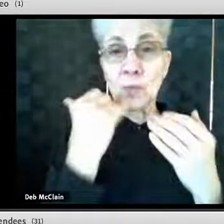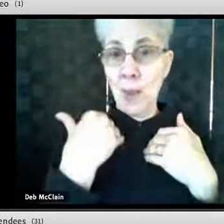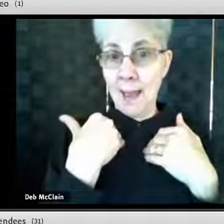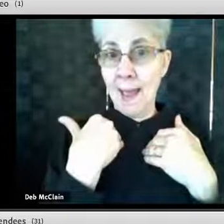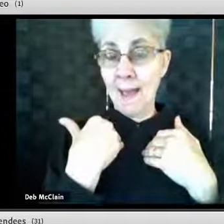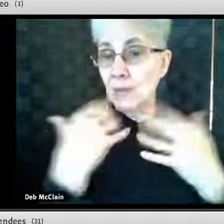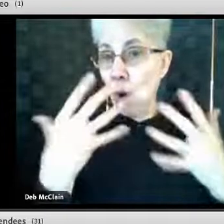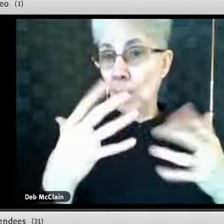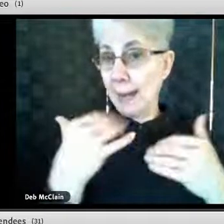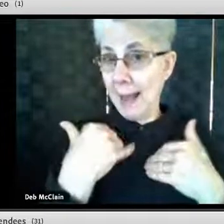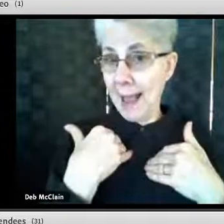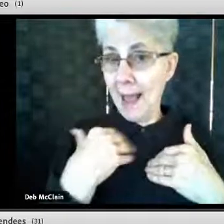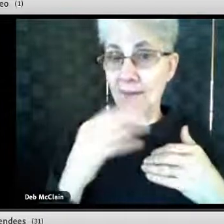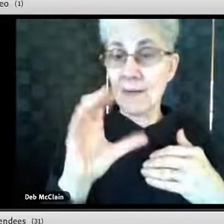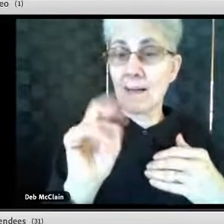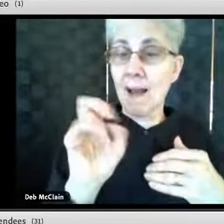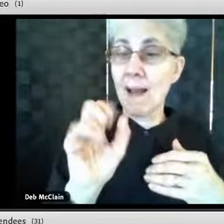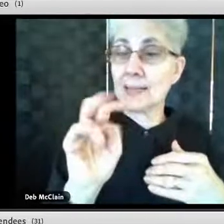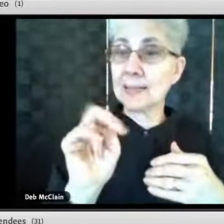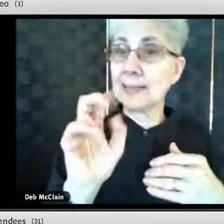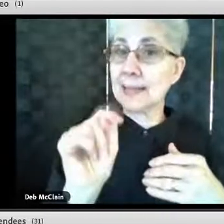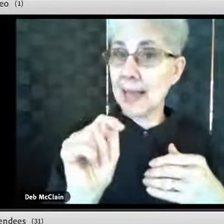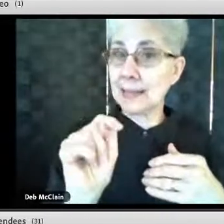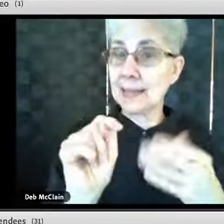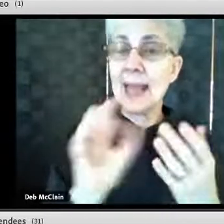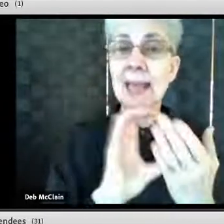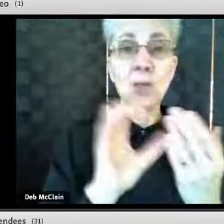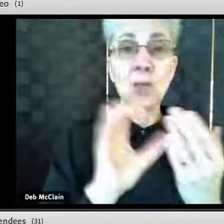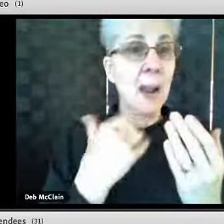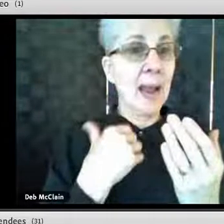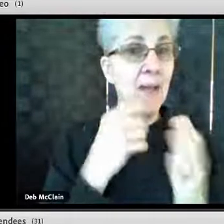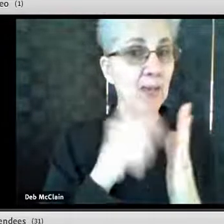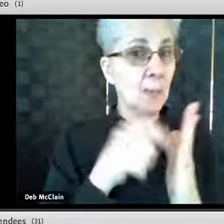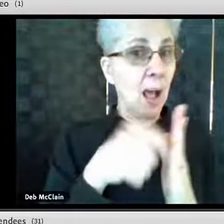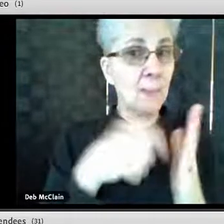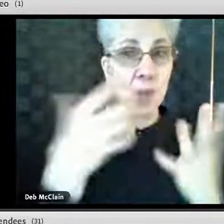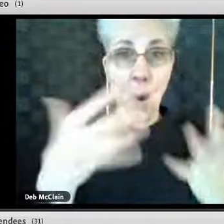and if you already have a content calendar, you might already have some of these columns,